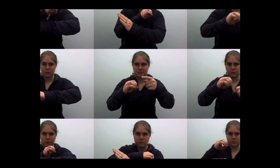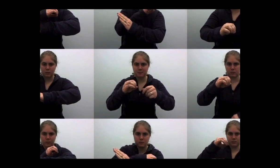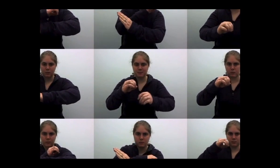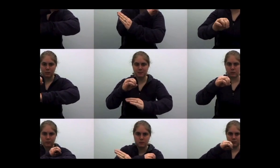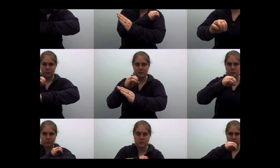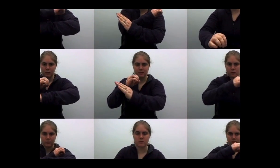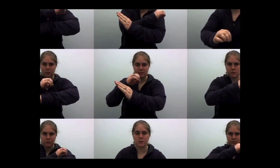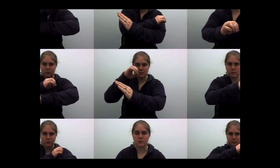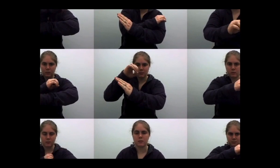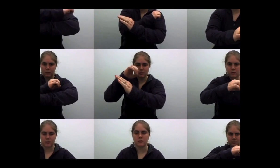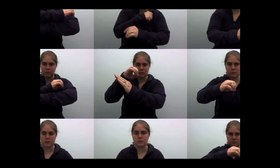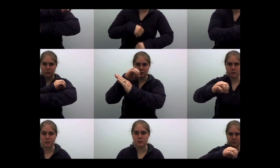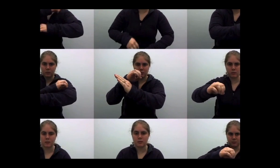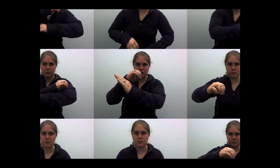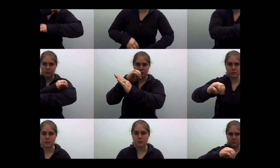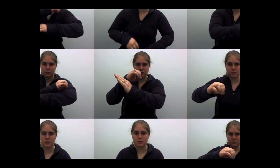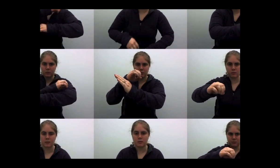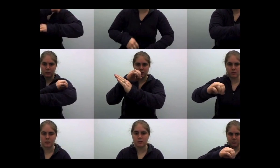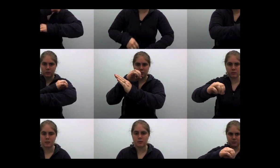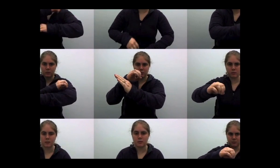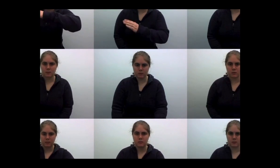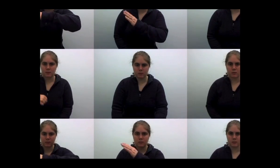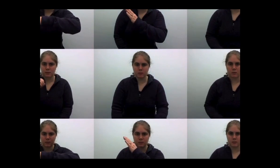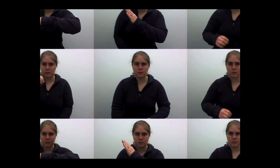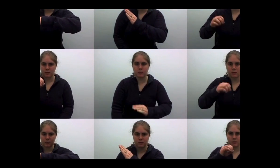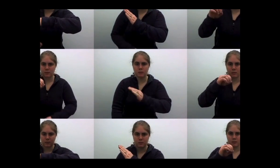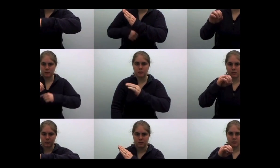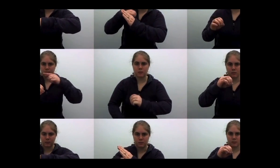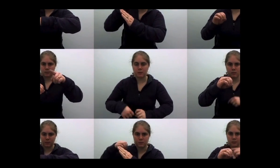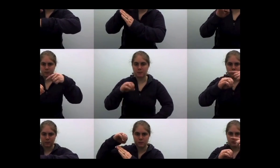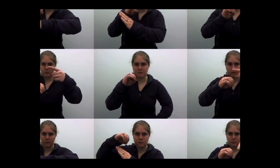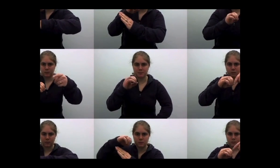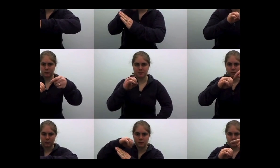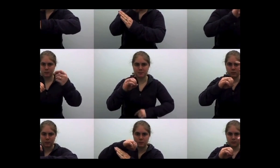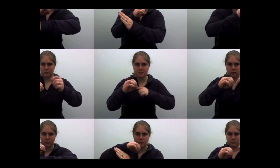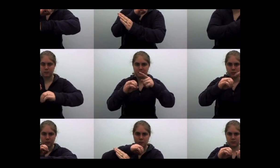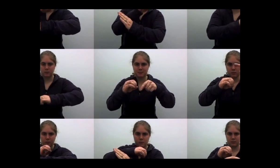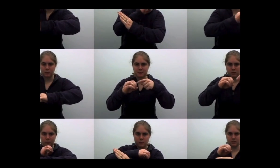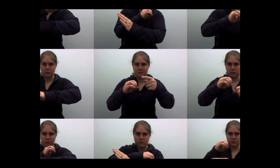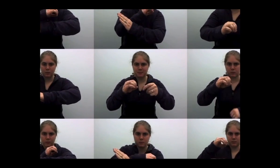manner and then the path. So she separated out two aspects of this meaning